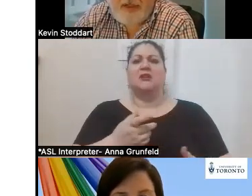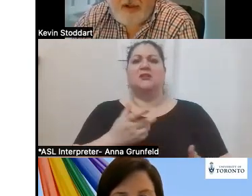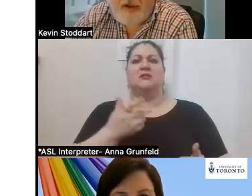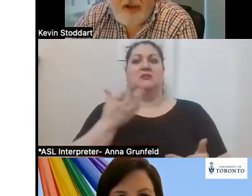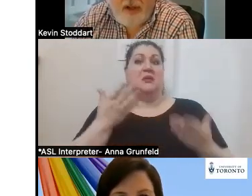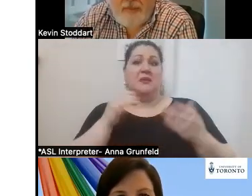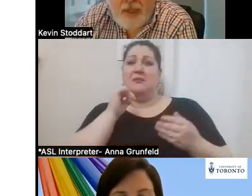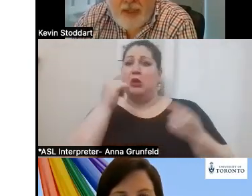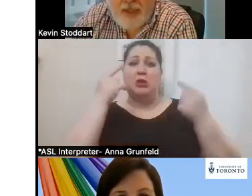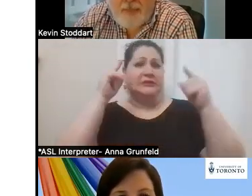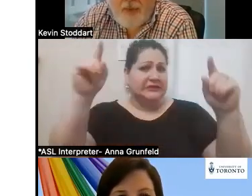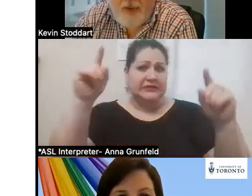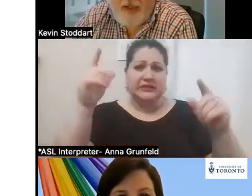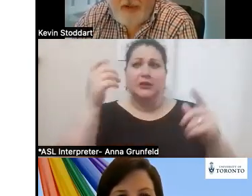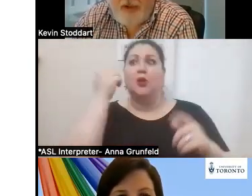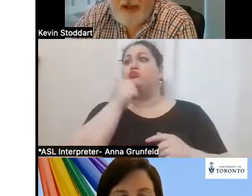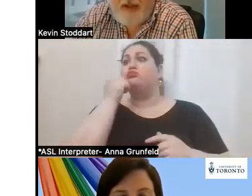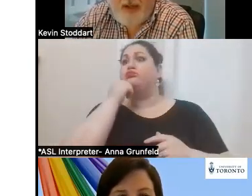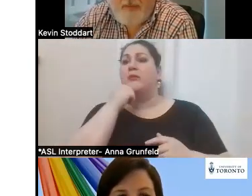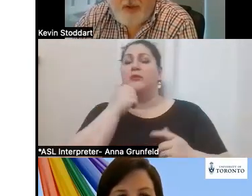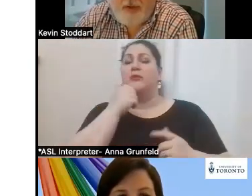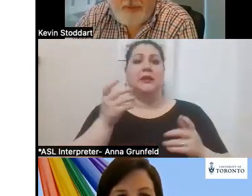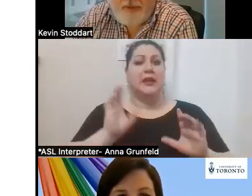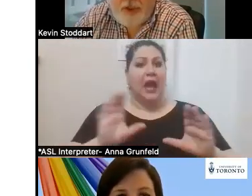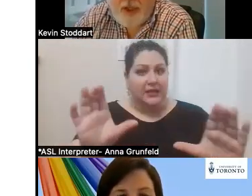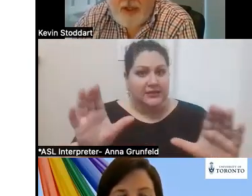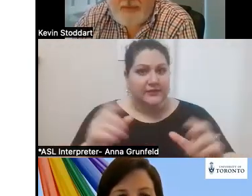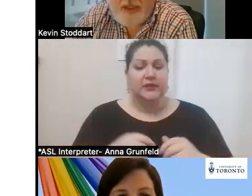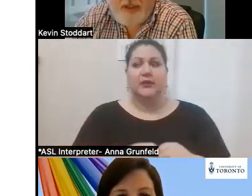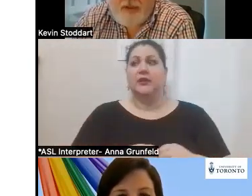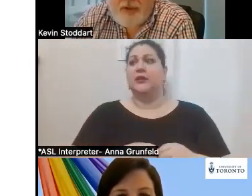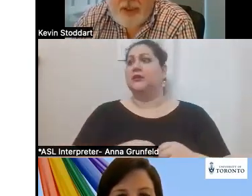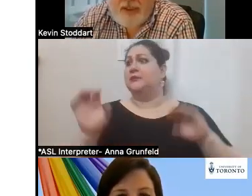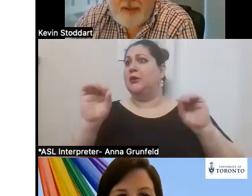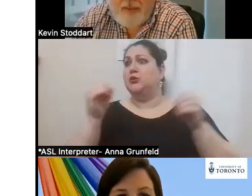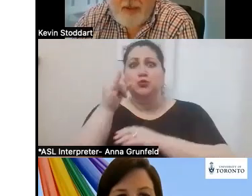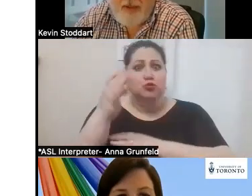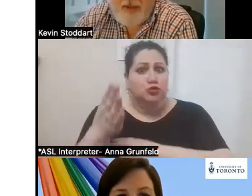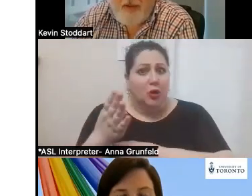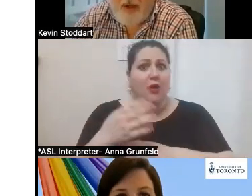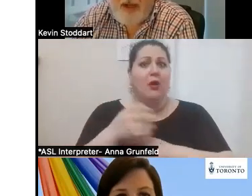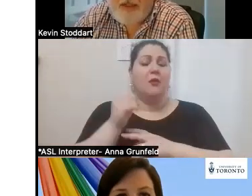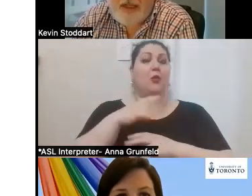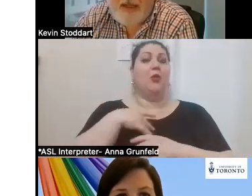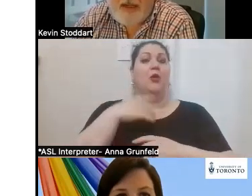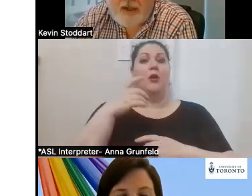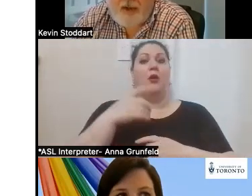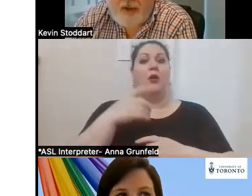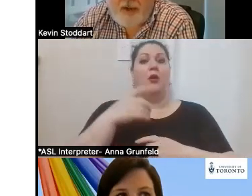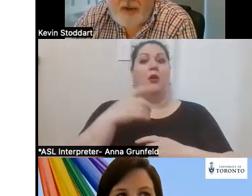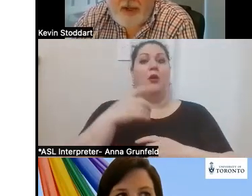are not being employed or having multiple jobs and losing them. Why is that occurring?